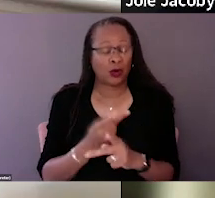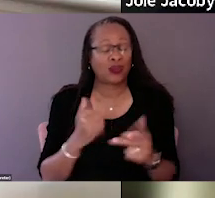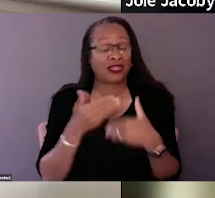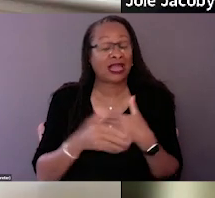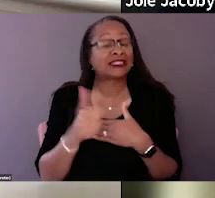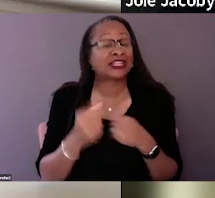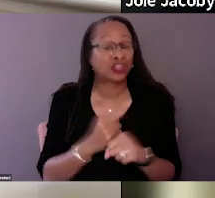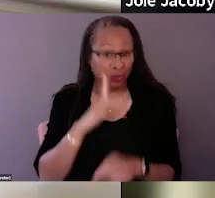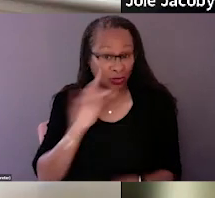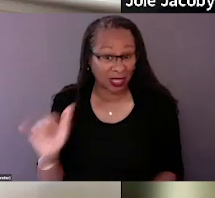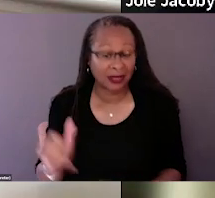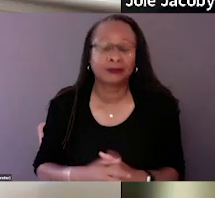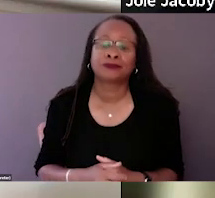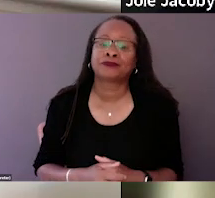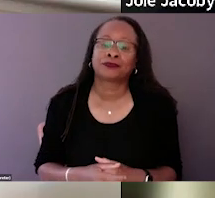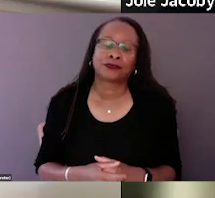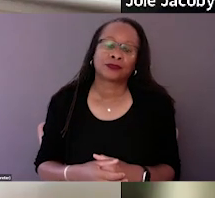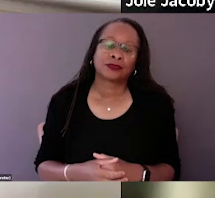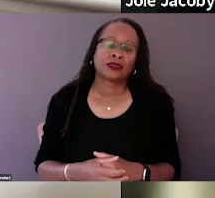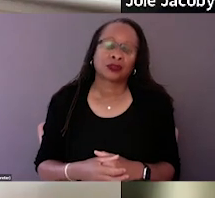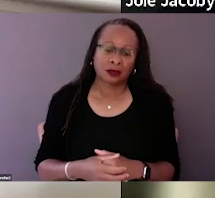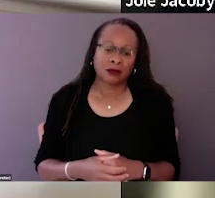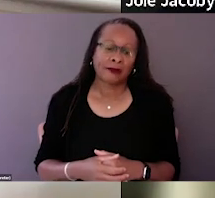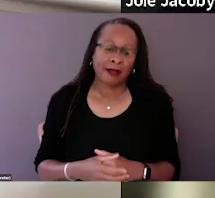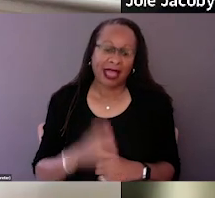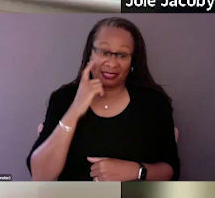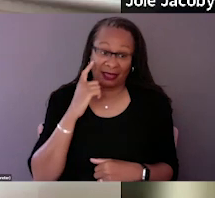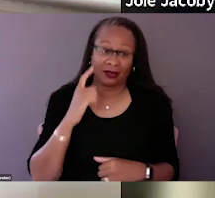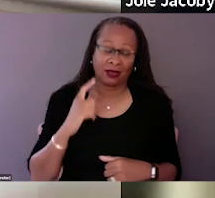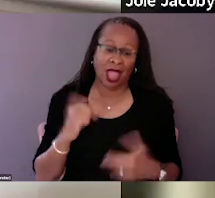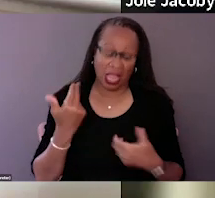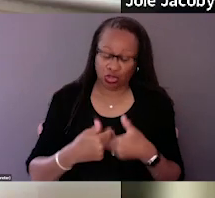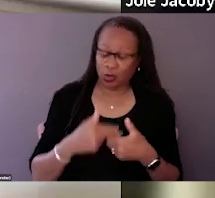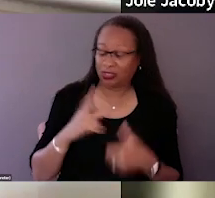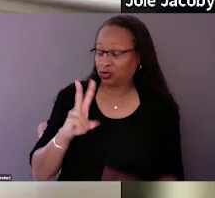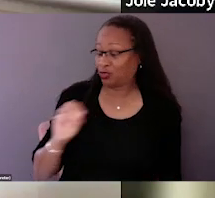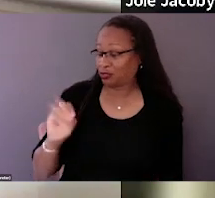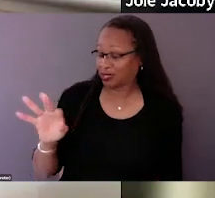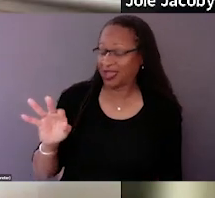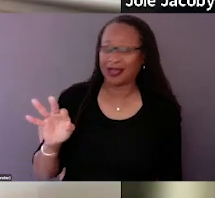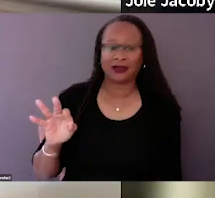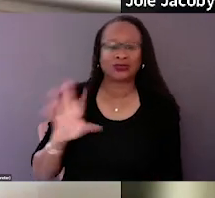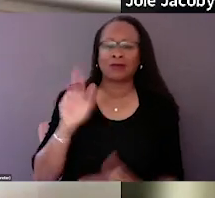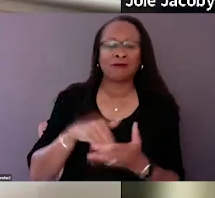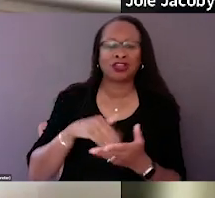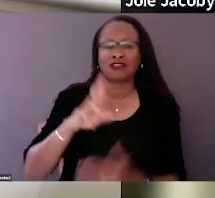I think, you know, I joined in '09, this was the height of the recession, the Obama years.